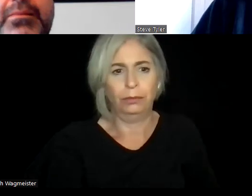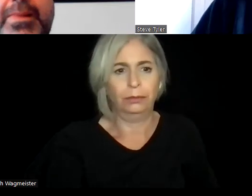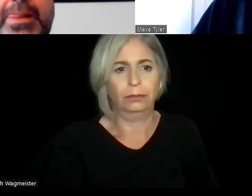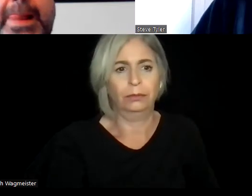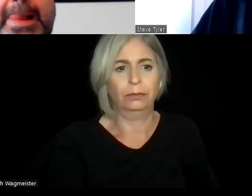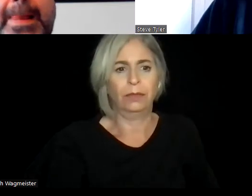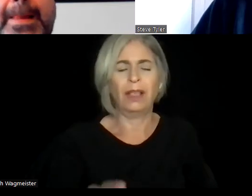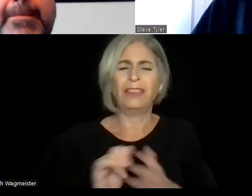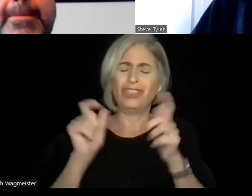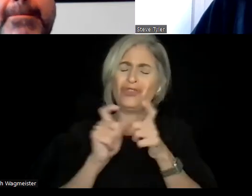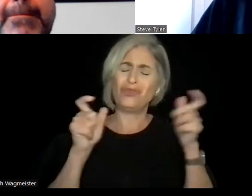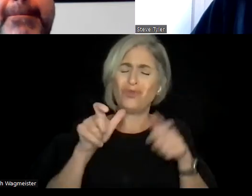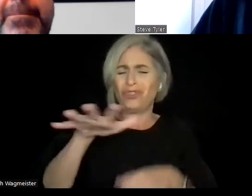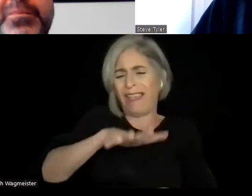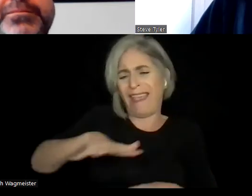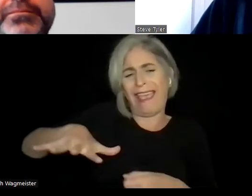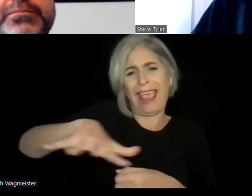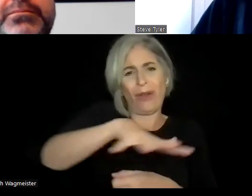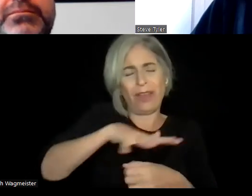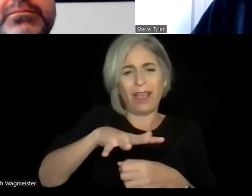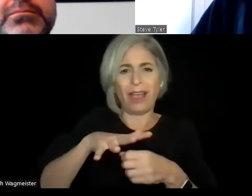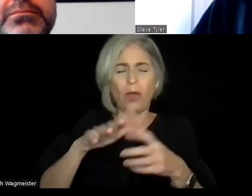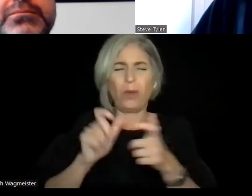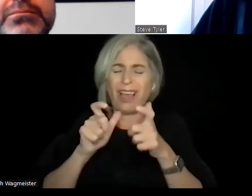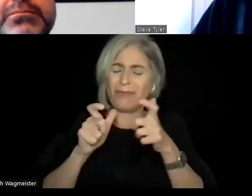added value,